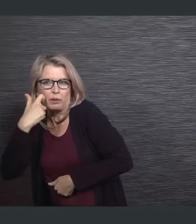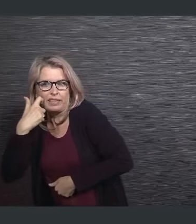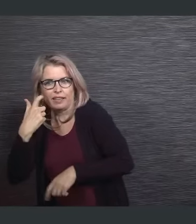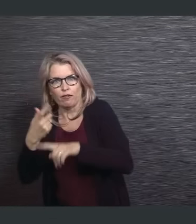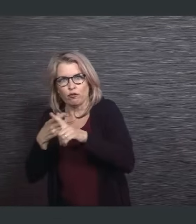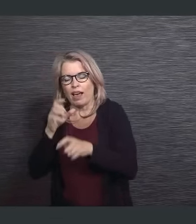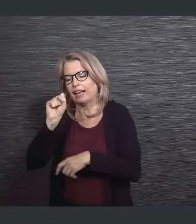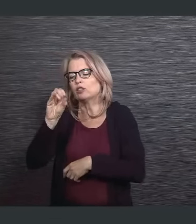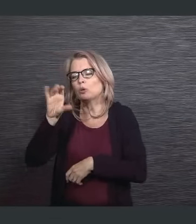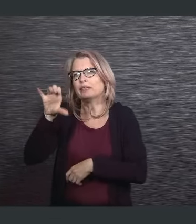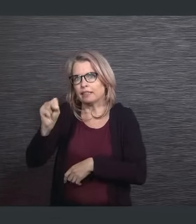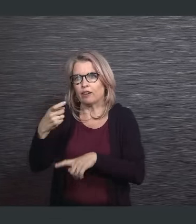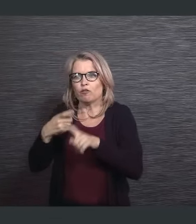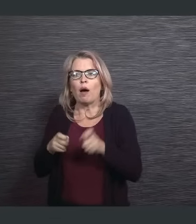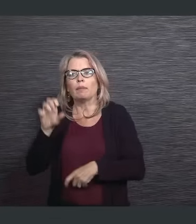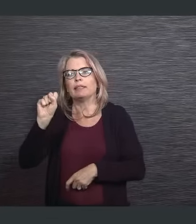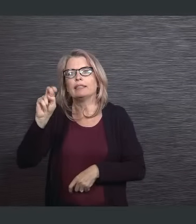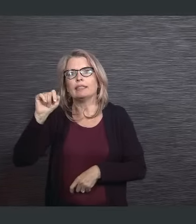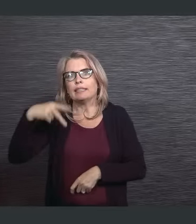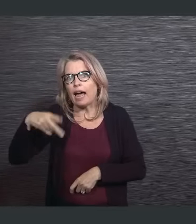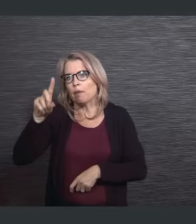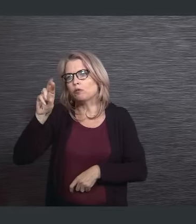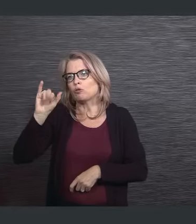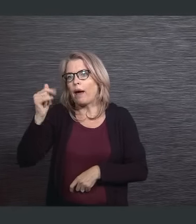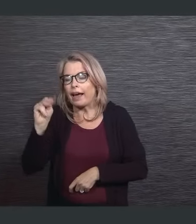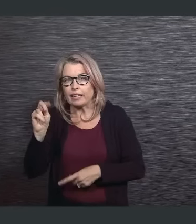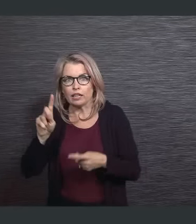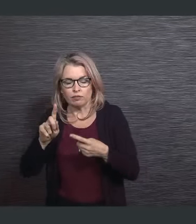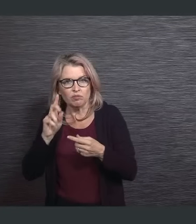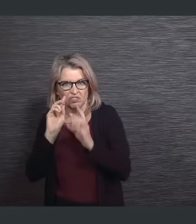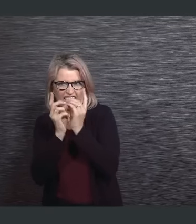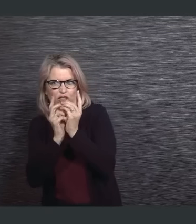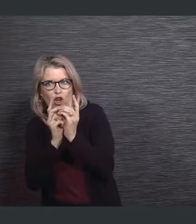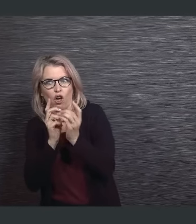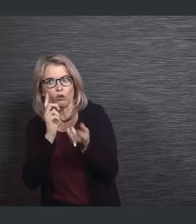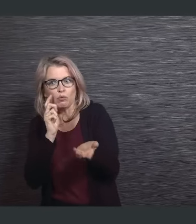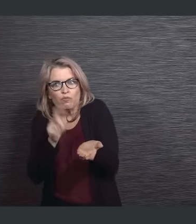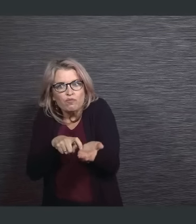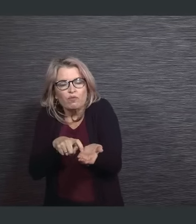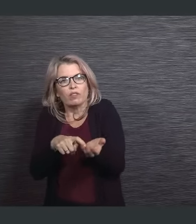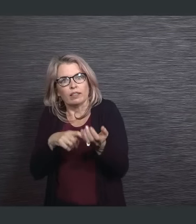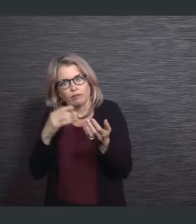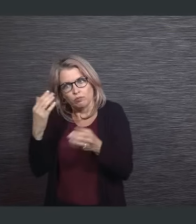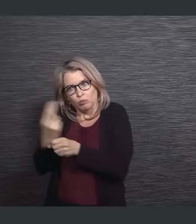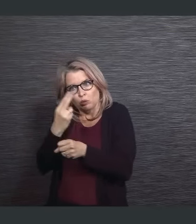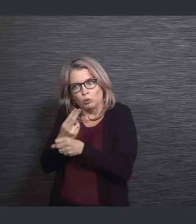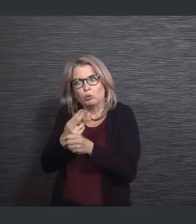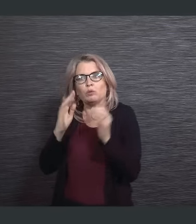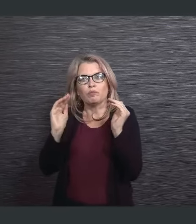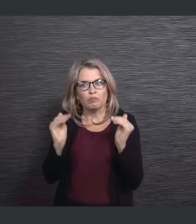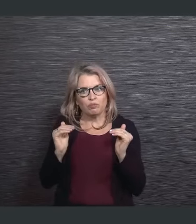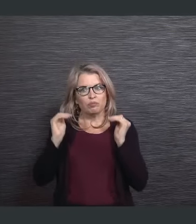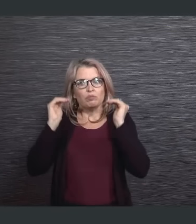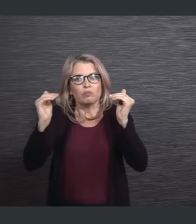Chassis to realize next-generation mobility experience.